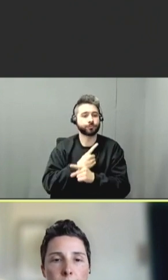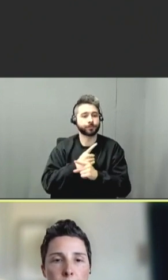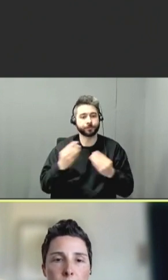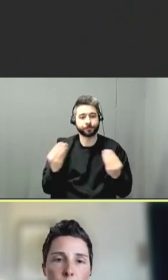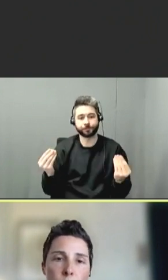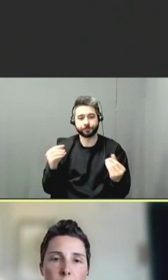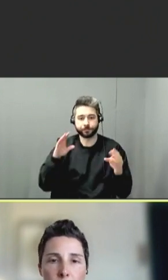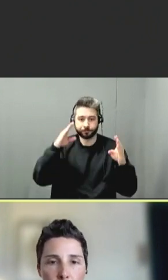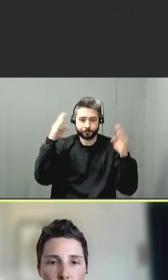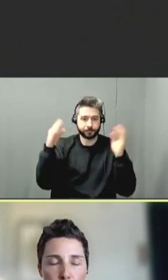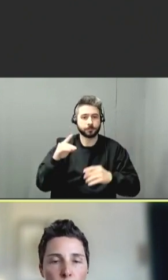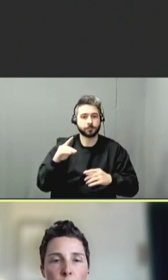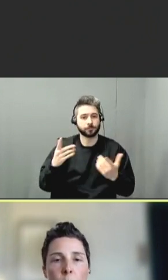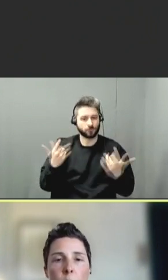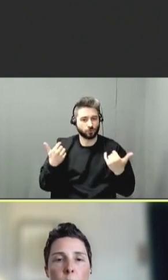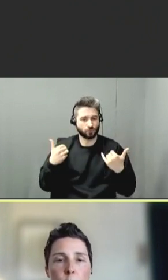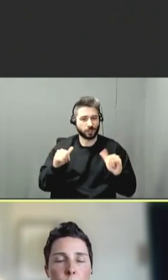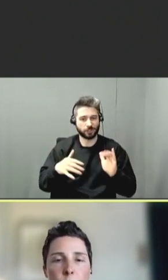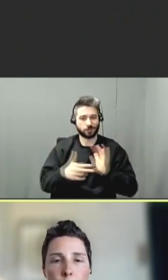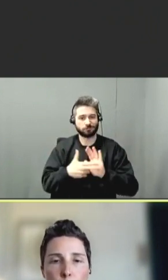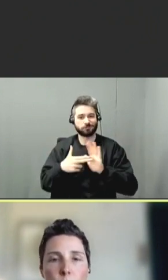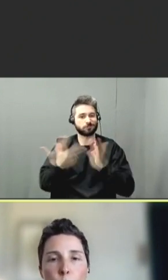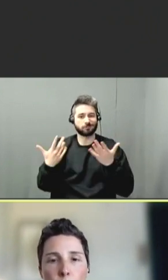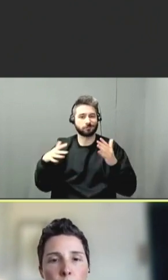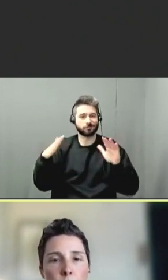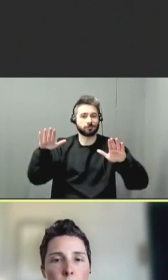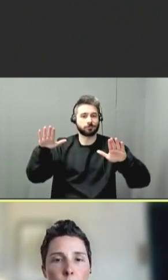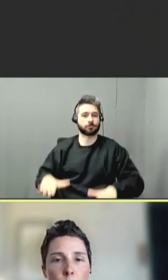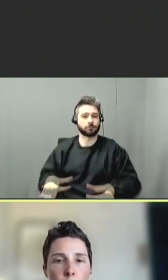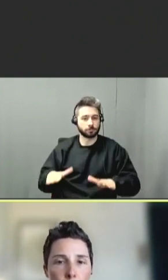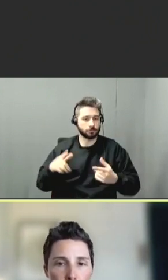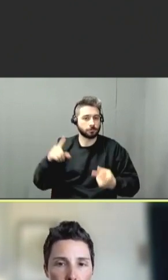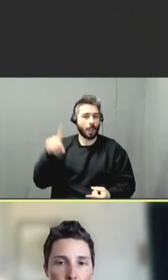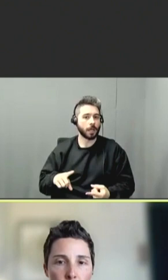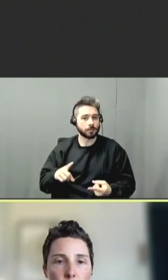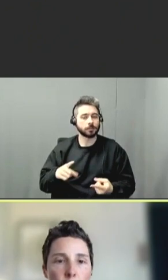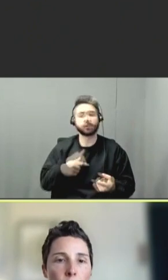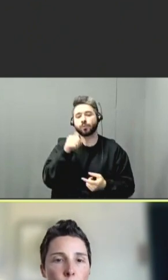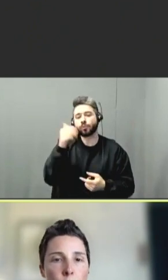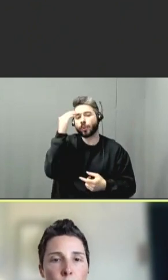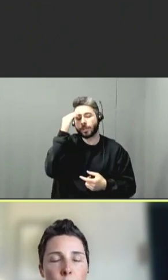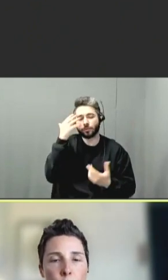destigmatization, specifically with an awareness of what I call the echoes and shadows of the